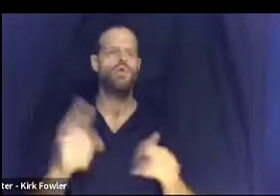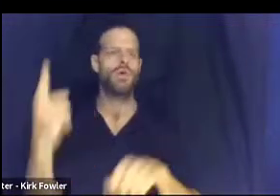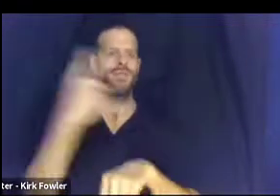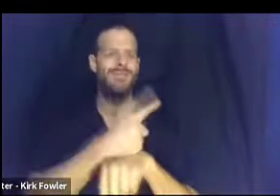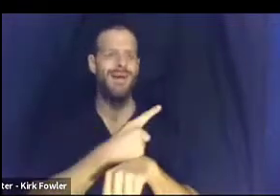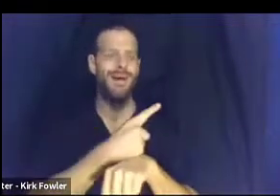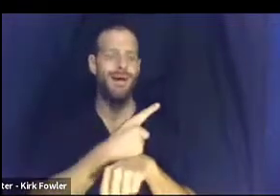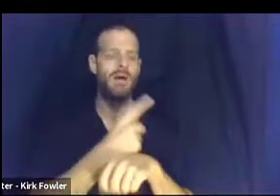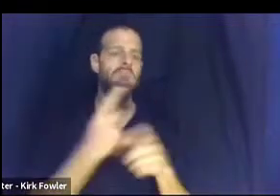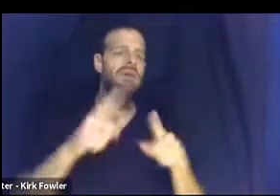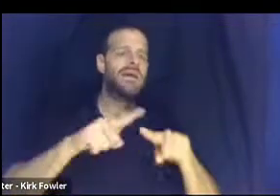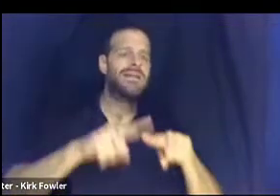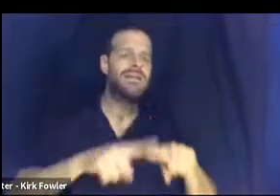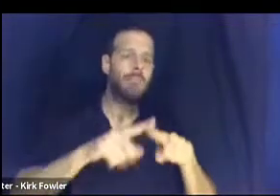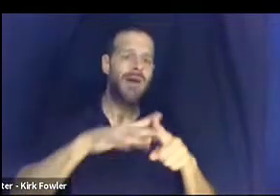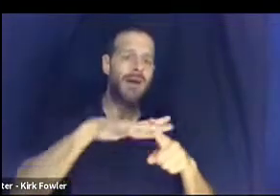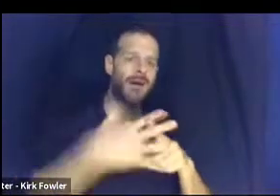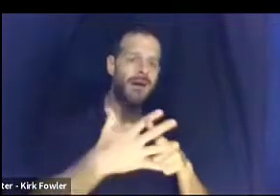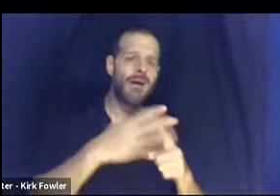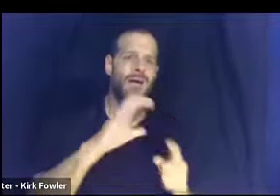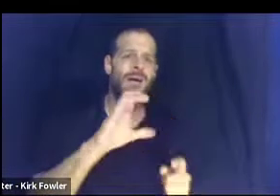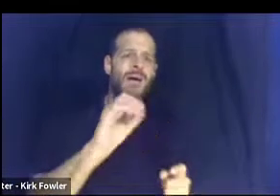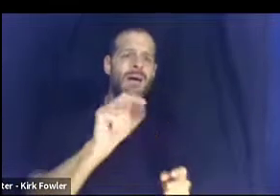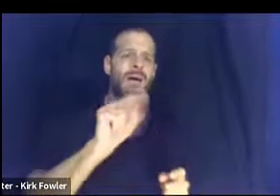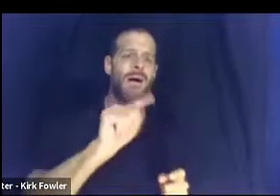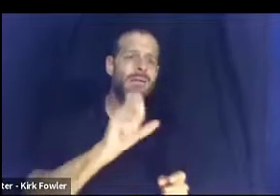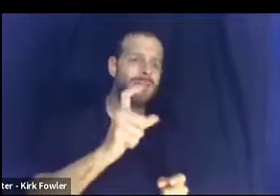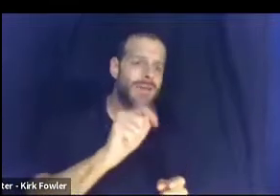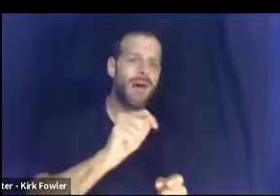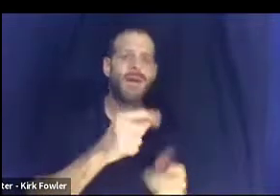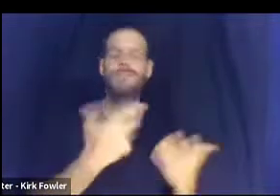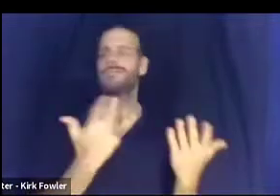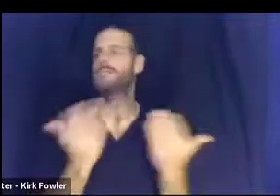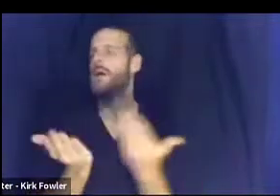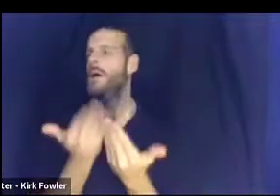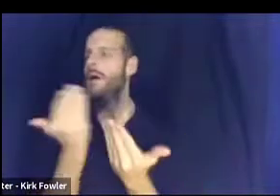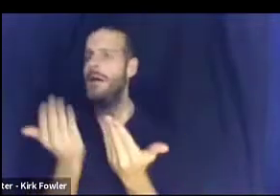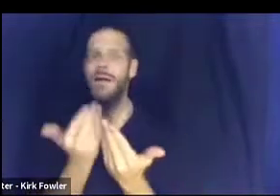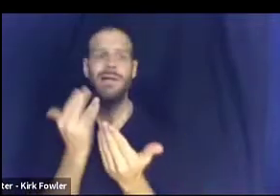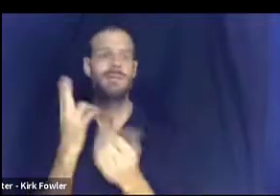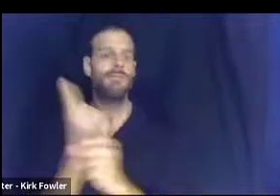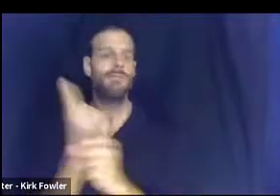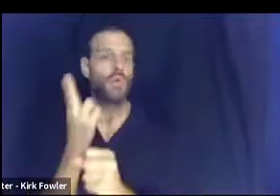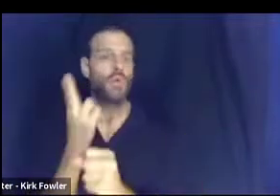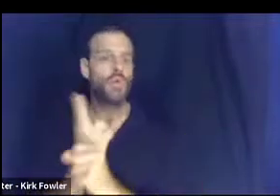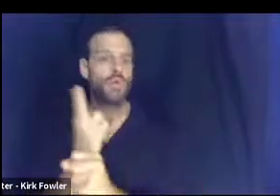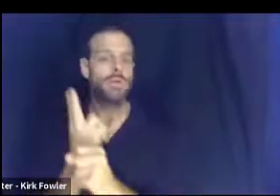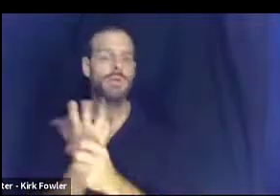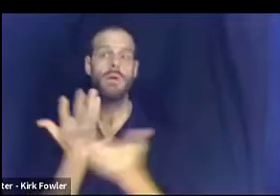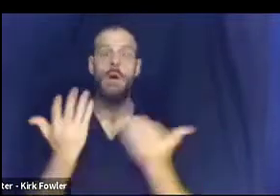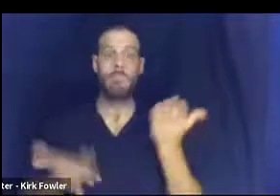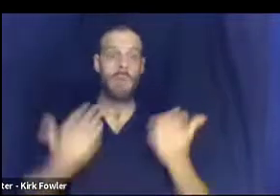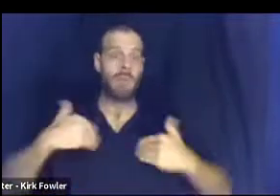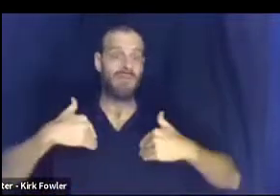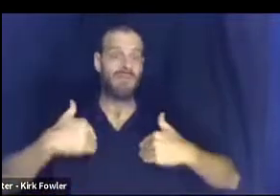because of the ease of accessing that mode, because of fatigue, and then for children with CVI,